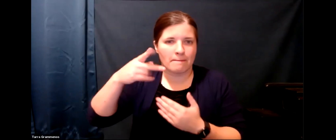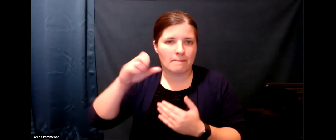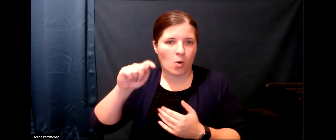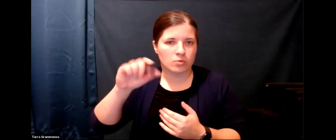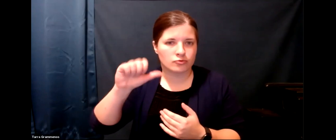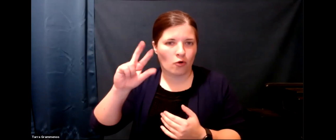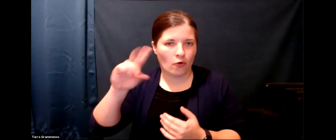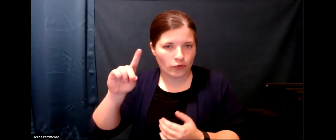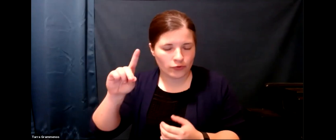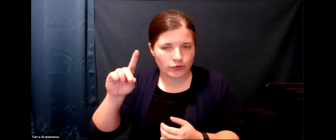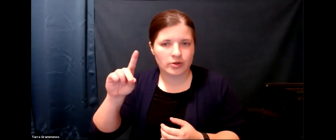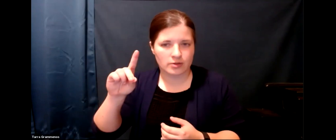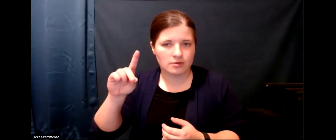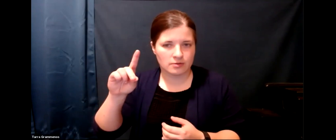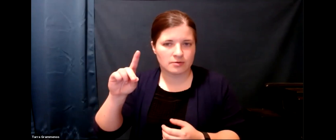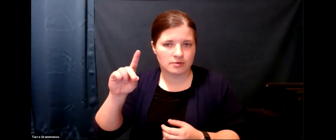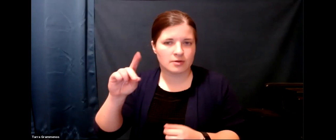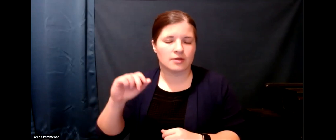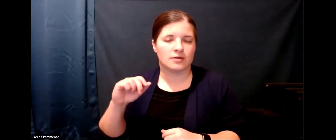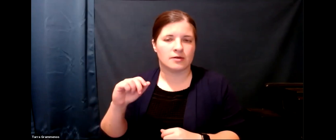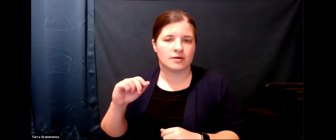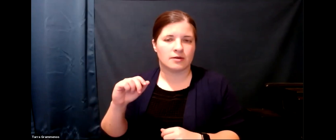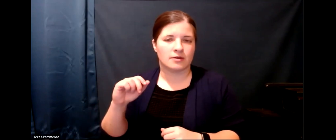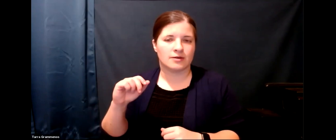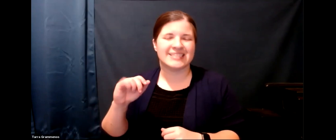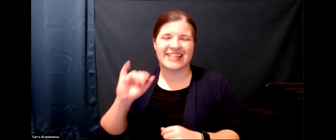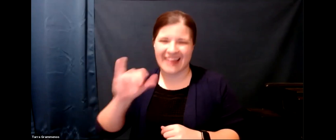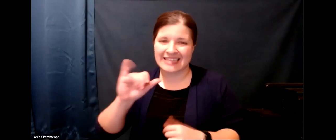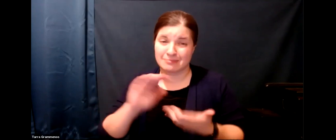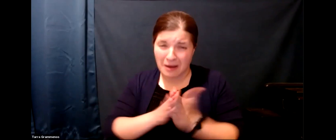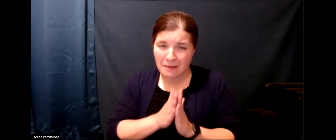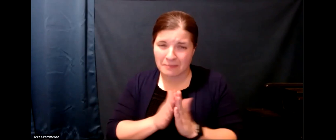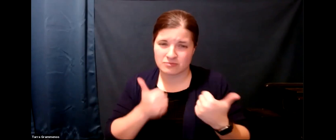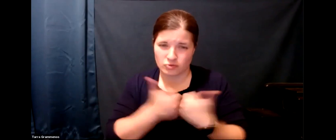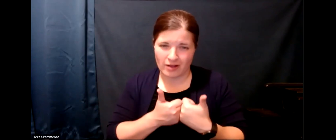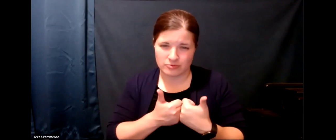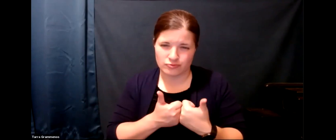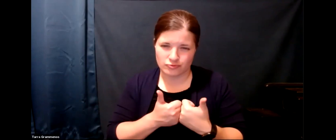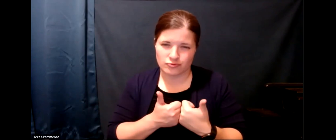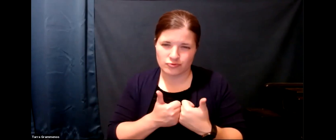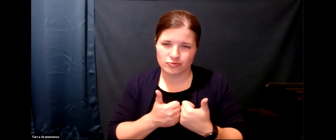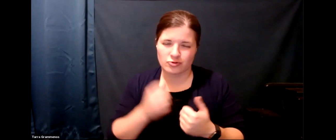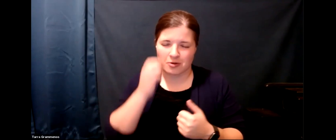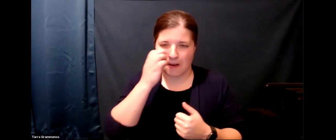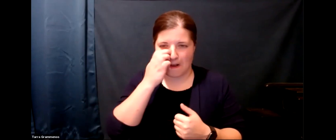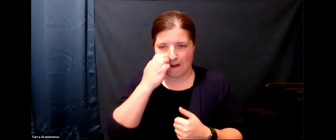they're challenged, and there's a notation next to